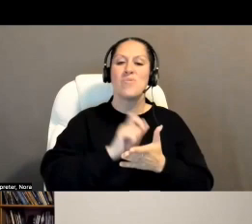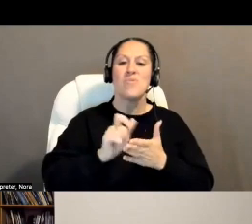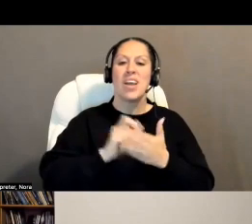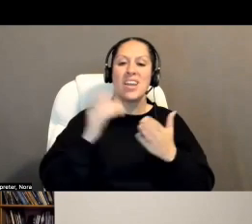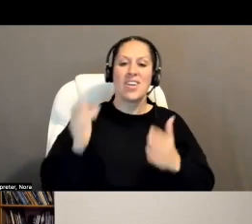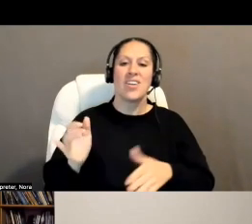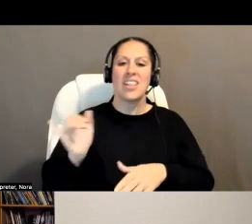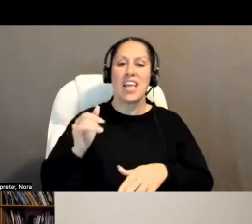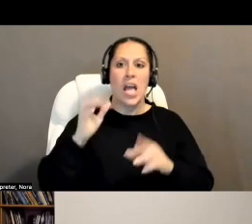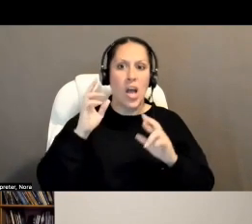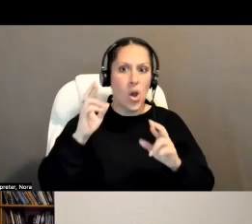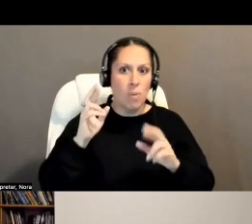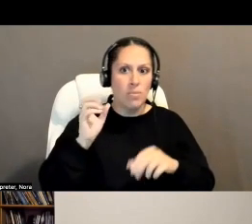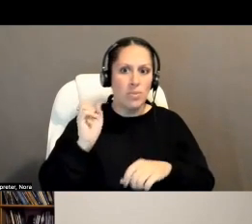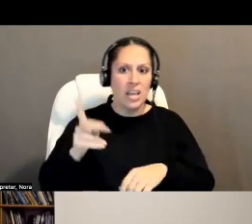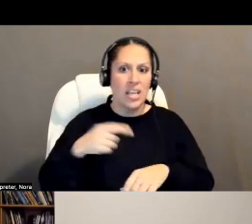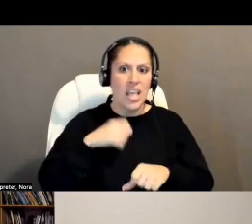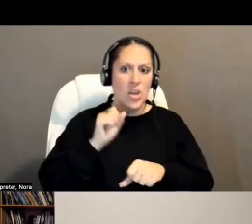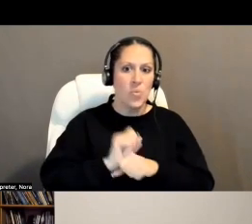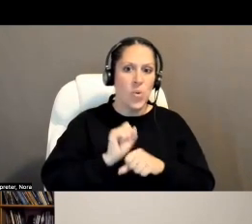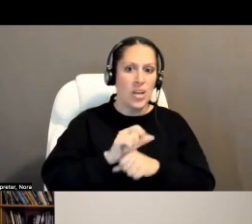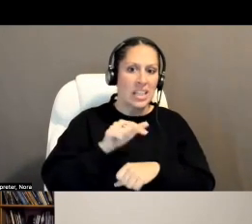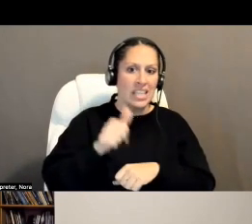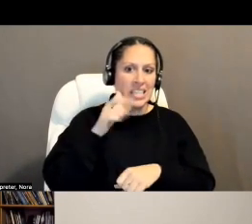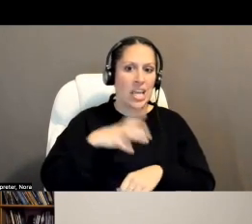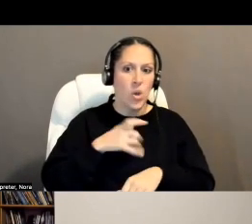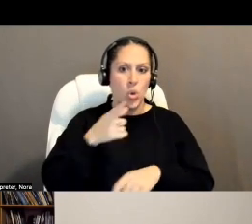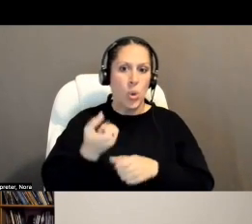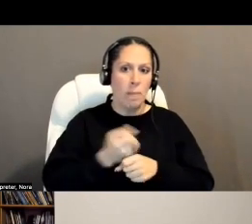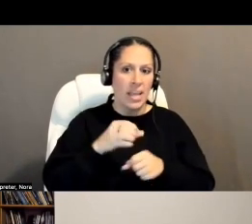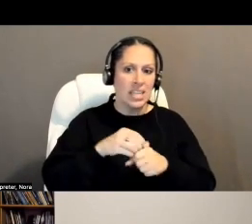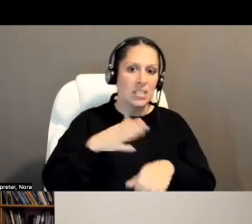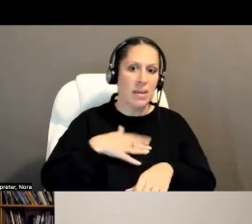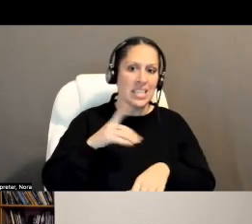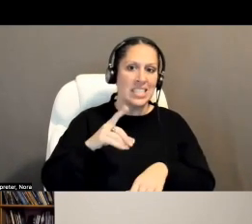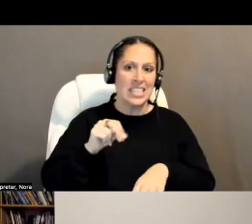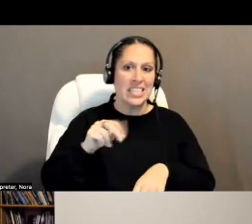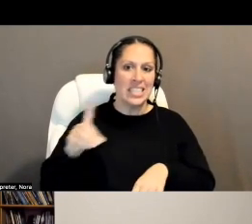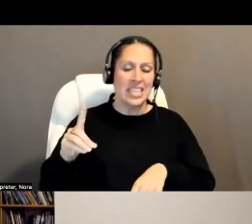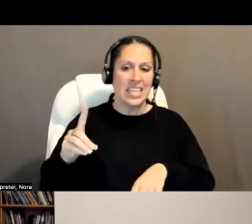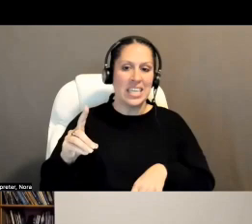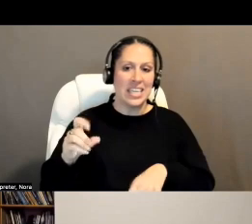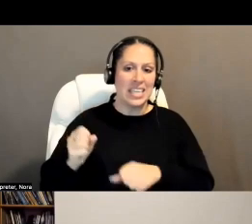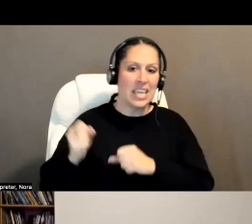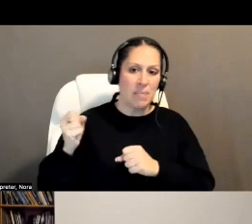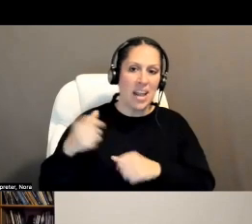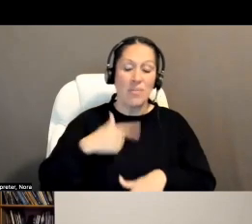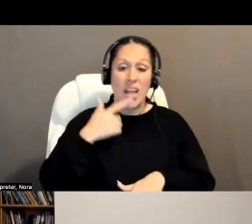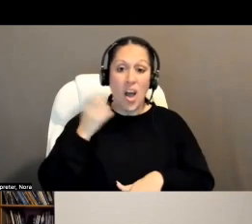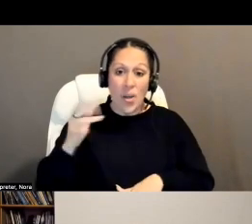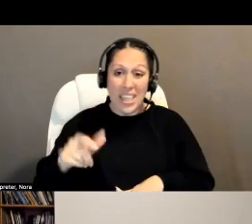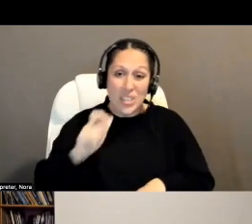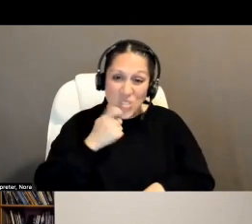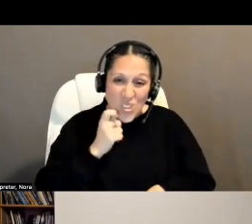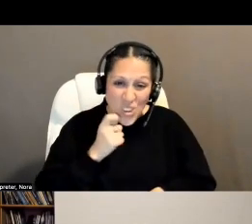"I hope it's okay, like, I worked this guy, who you made, into my D & D campaign?" And I'm like, that's so cool, like!